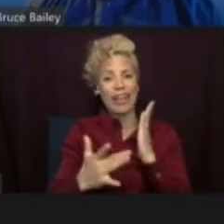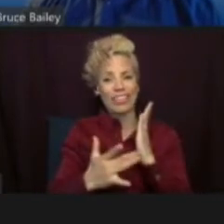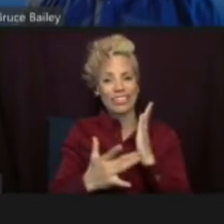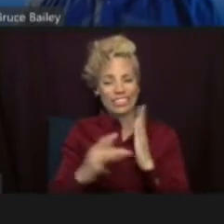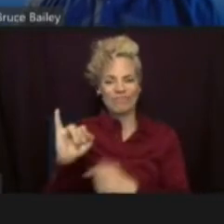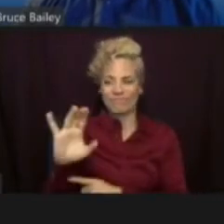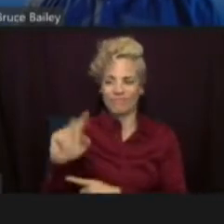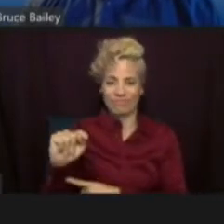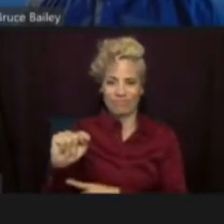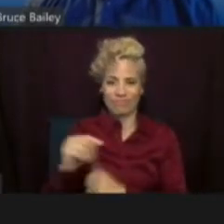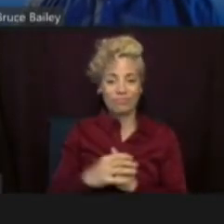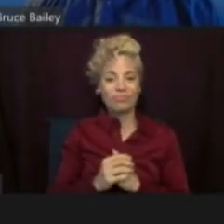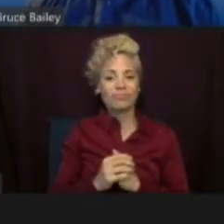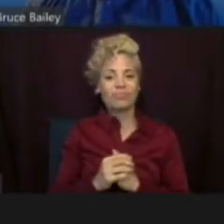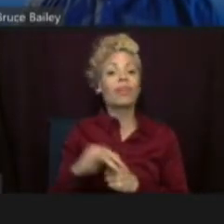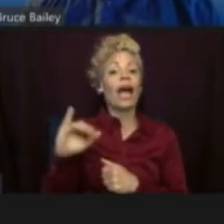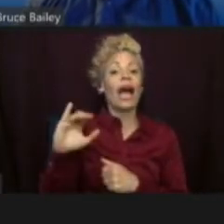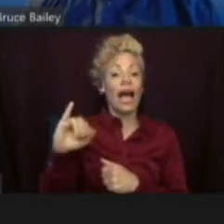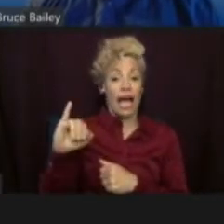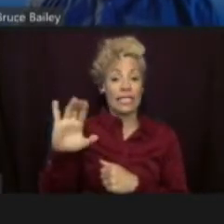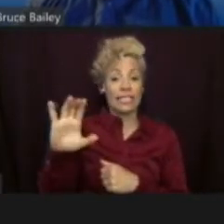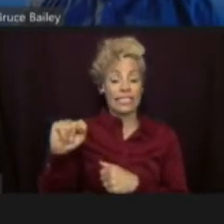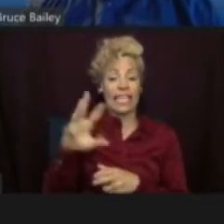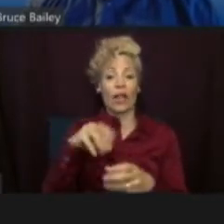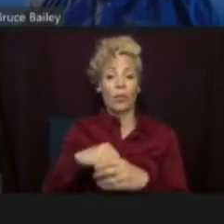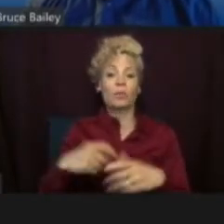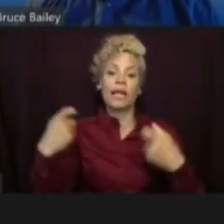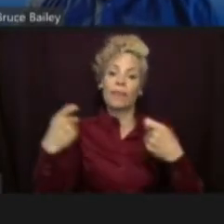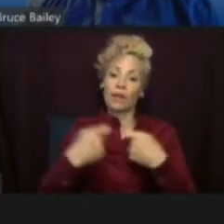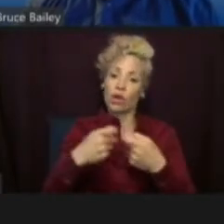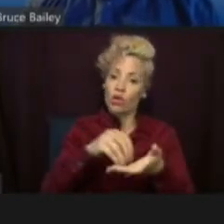ICT includes electronic documents, web content,